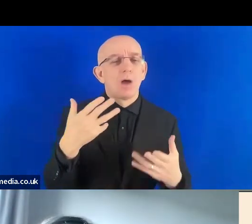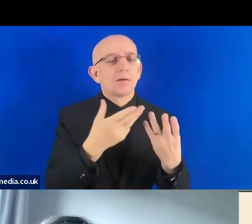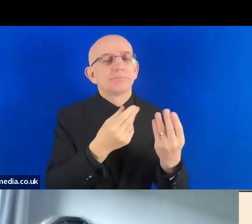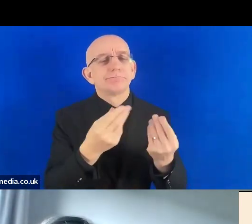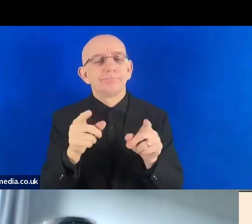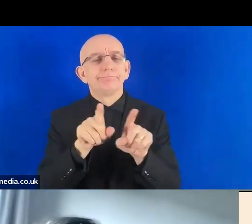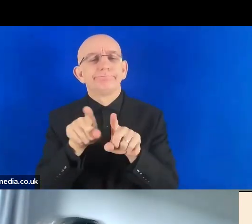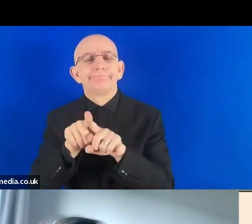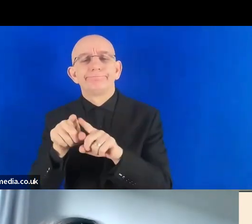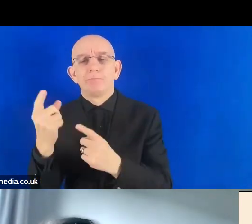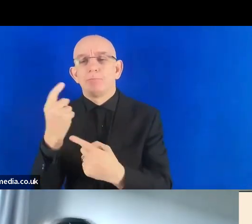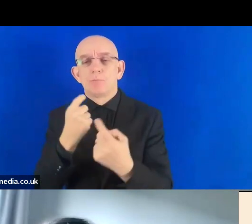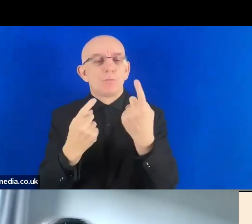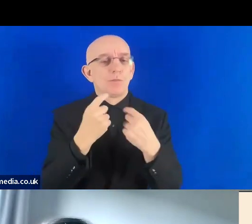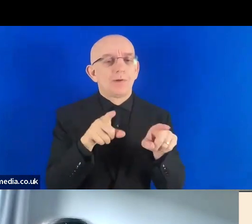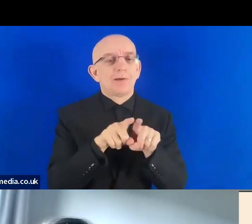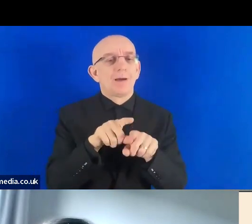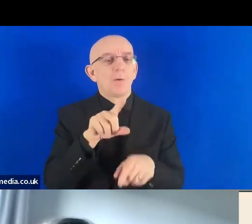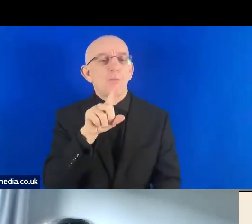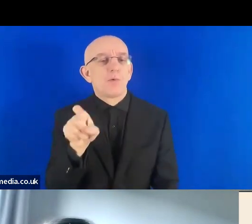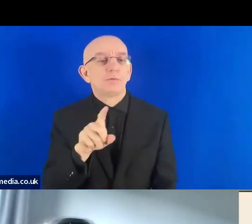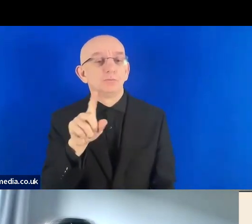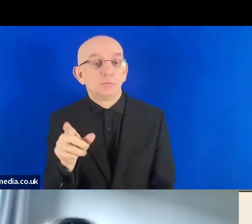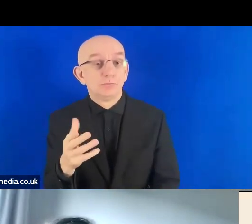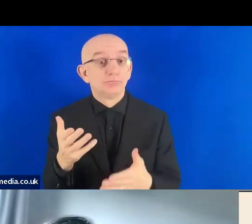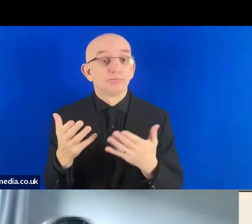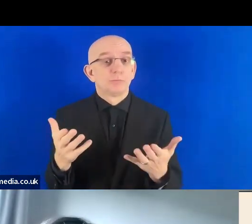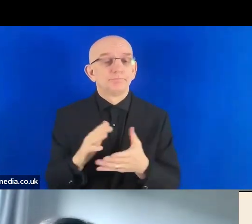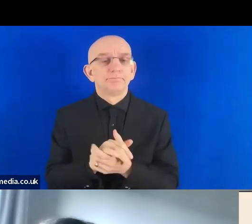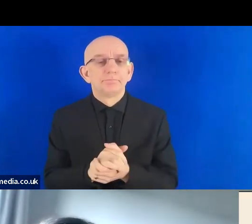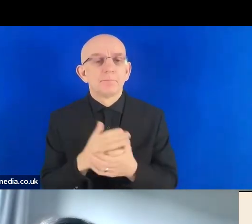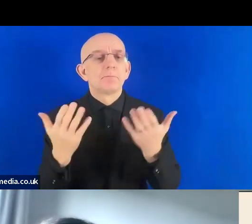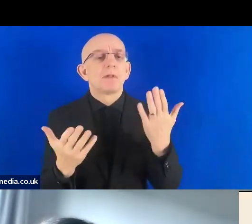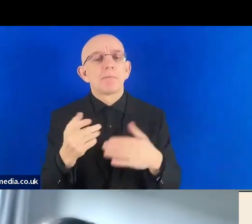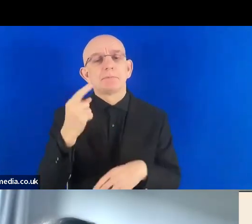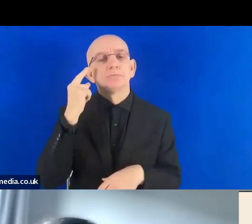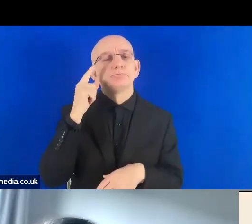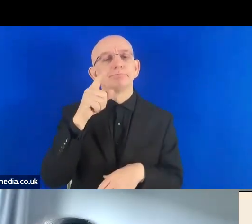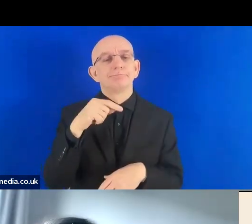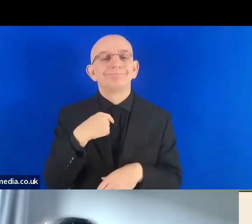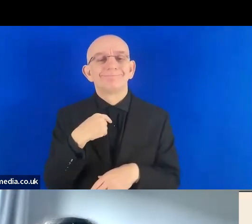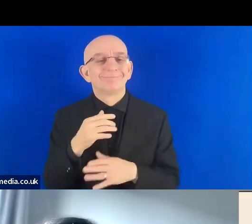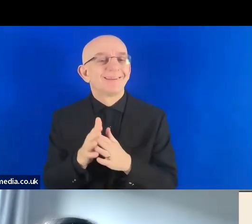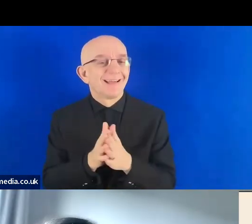home, and I just going to get the new flight booked for me by somebody? I don't think so. Enough.